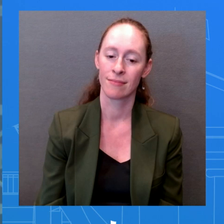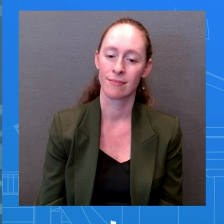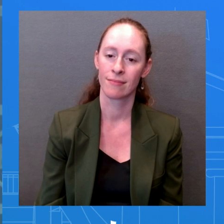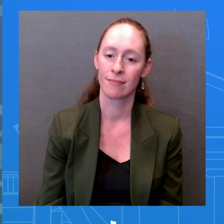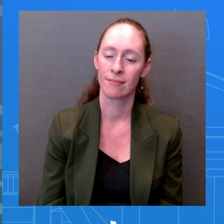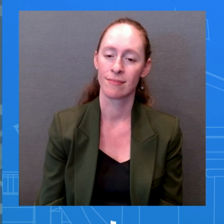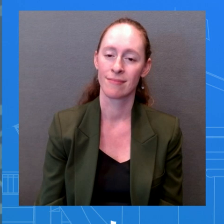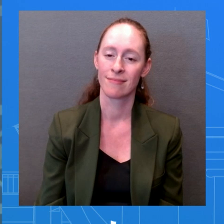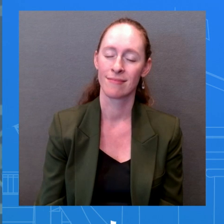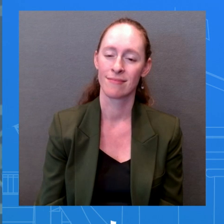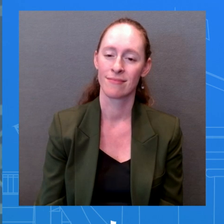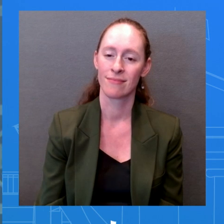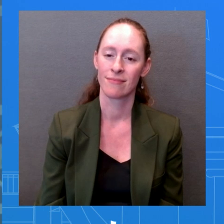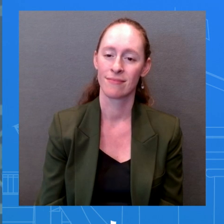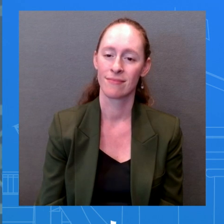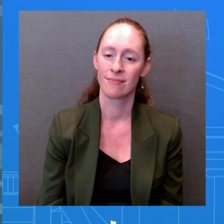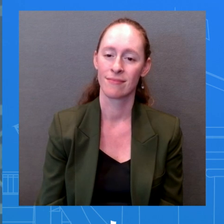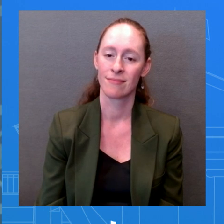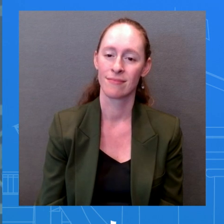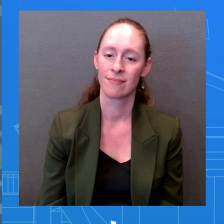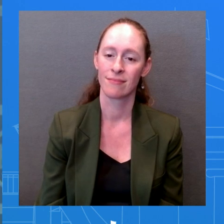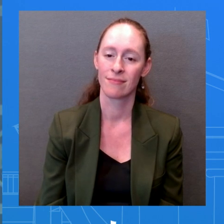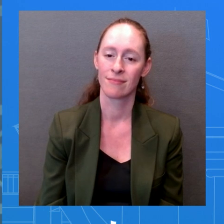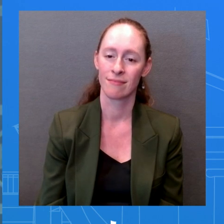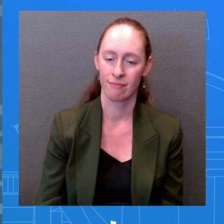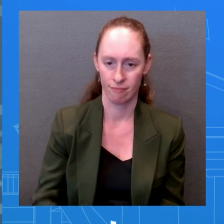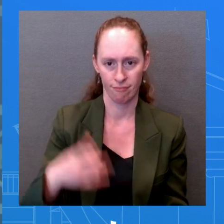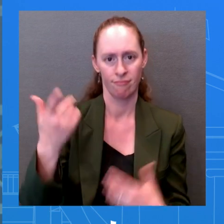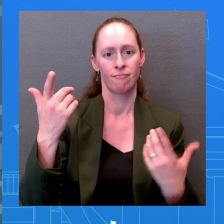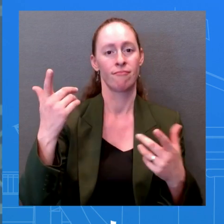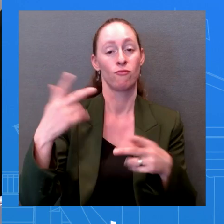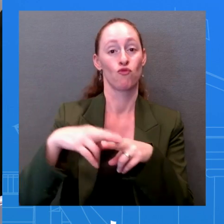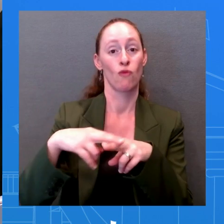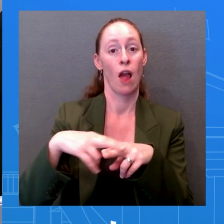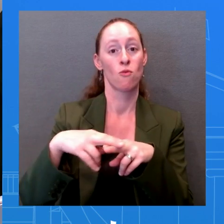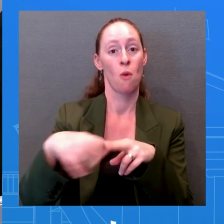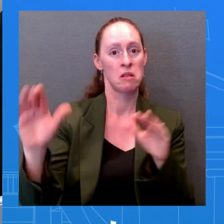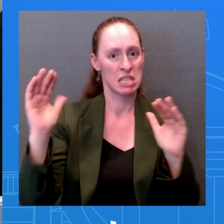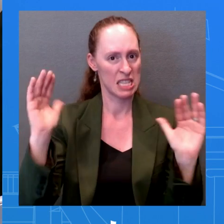it's been reported that the companies have agreed to give the workers one paid sick day.